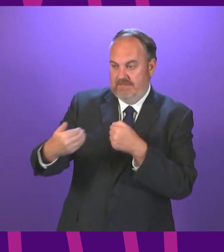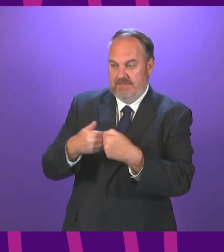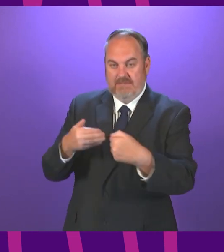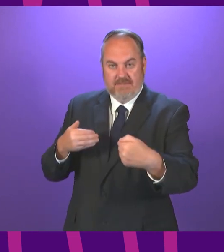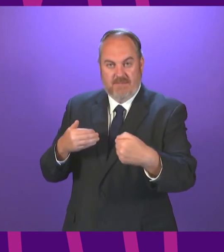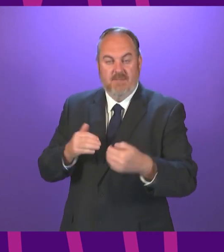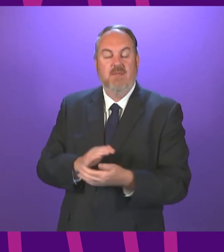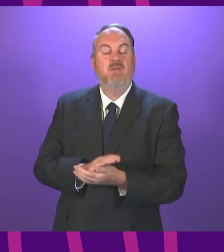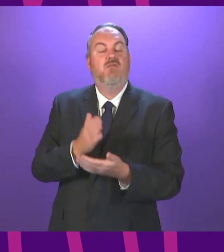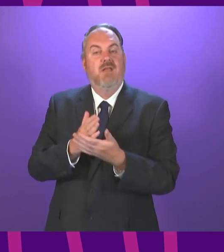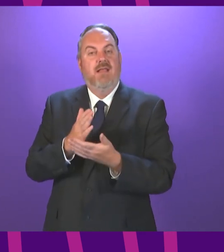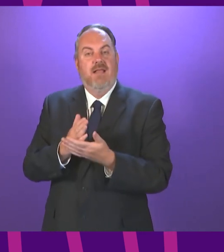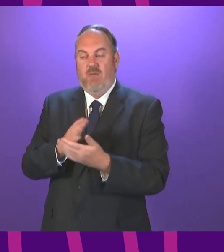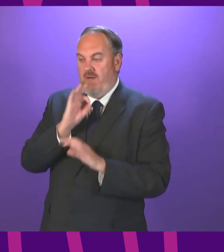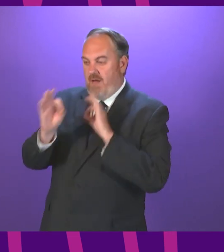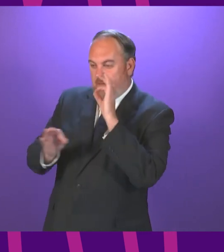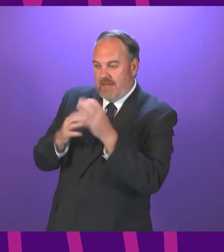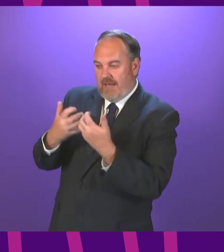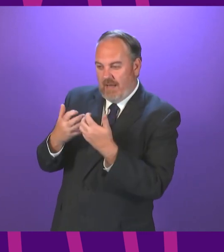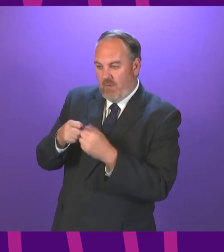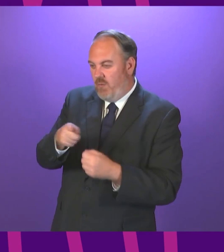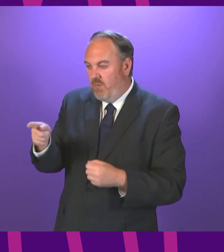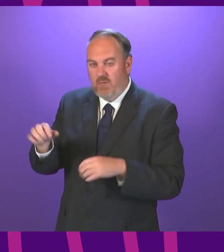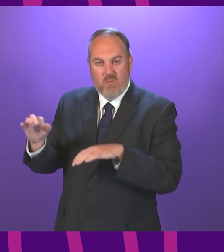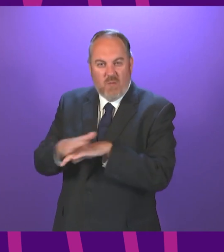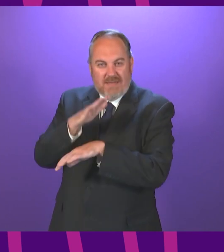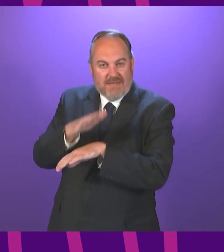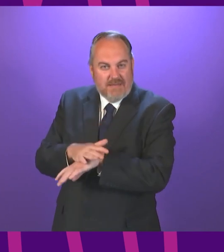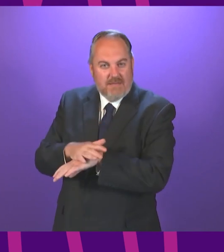events that have already been organised might still go ahead, with appropriate modifications.